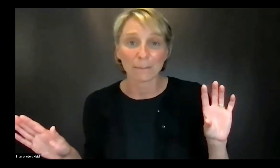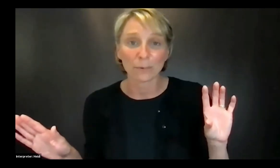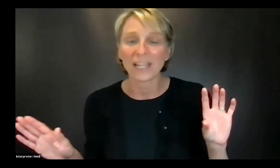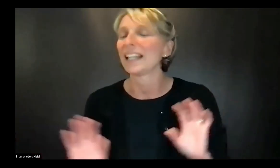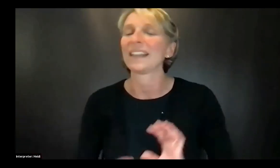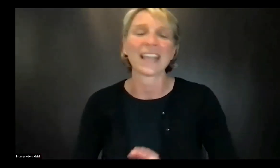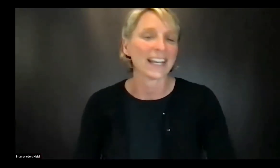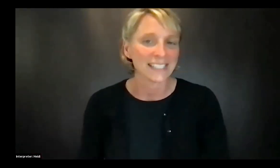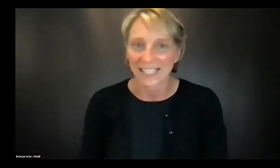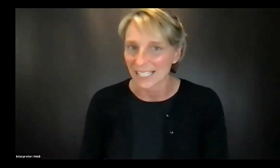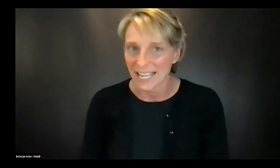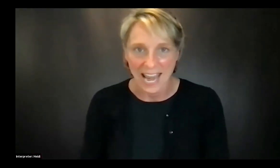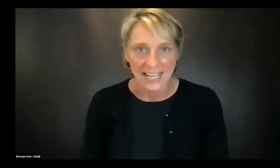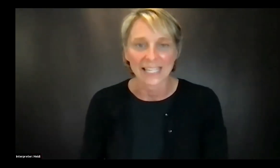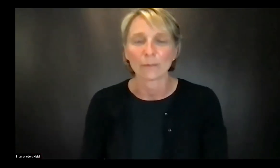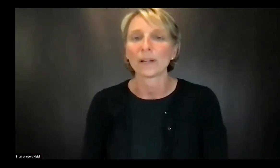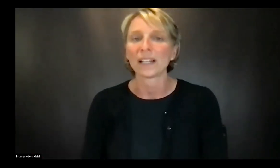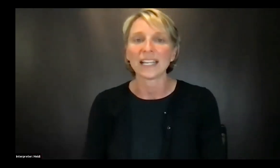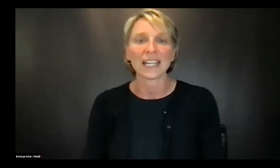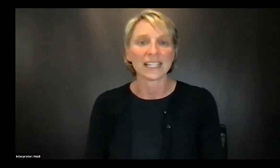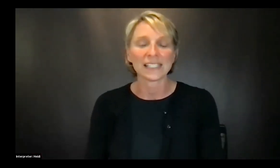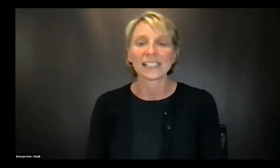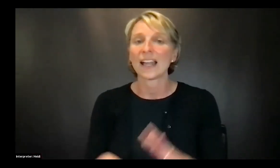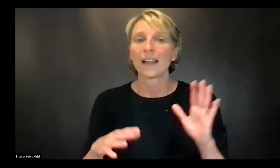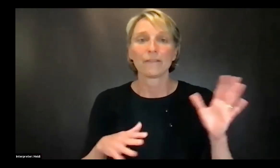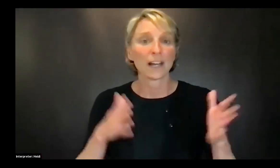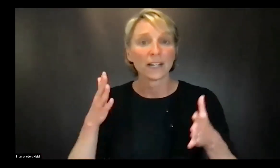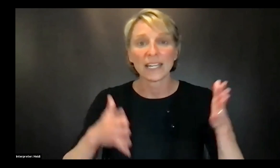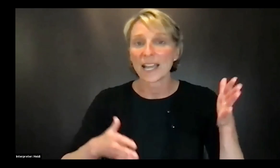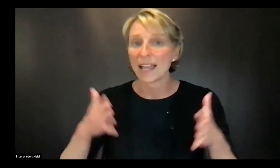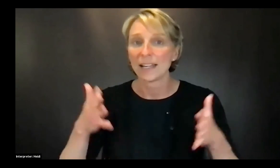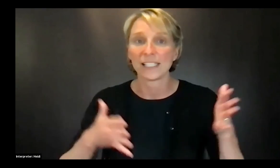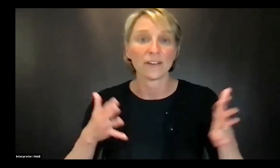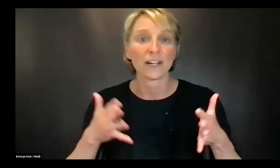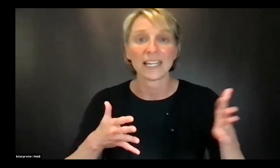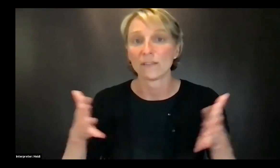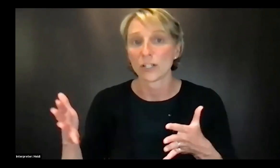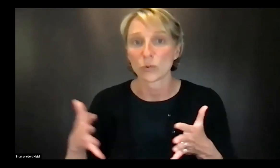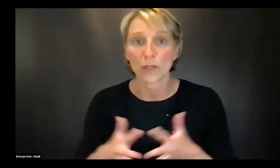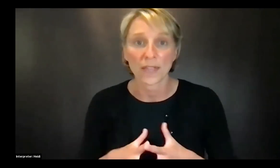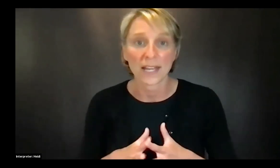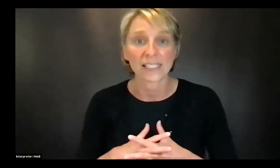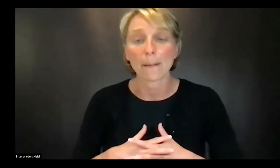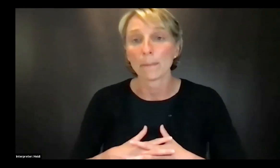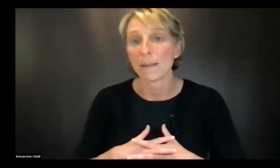read? That is not the case. It really is varied and it's a very individual thing. Some people